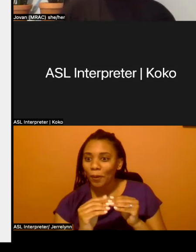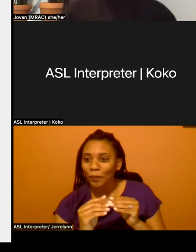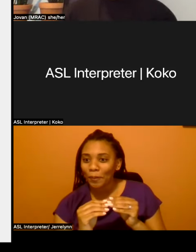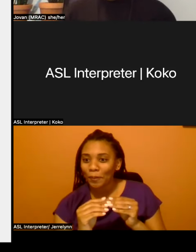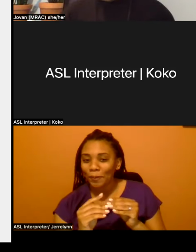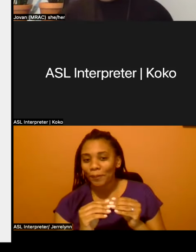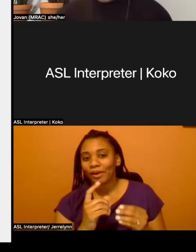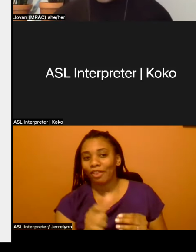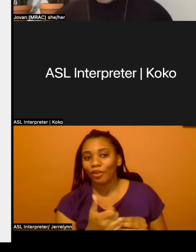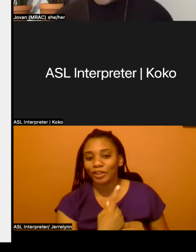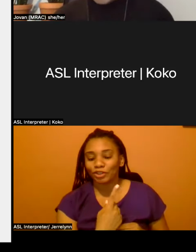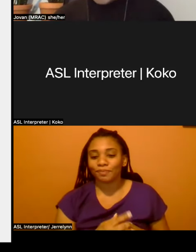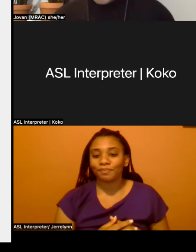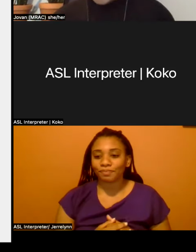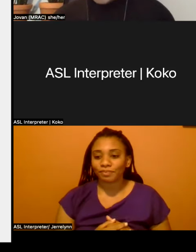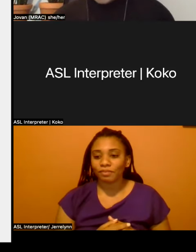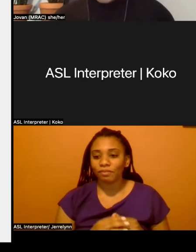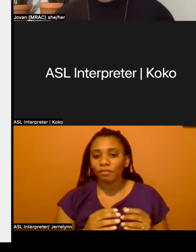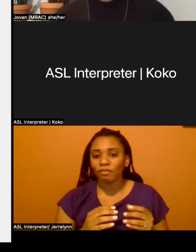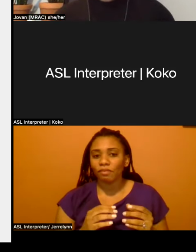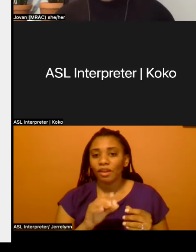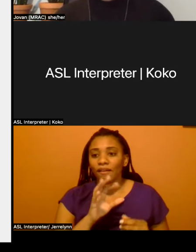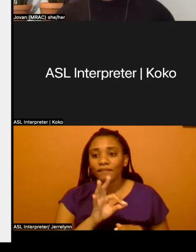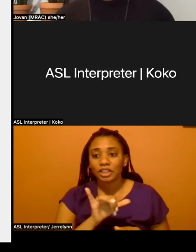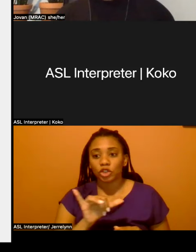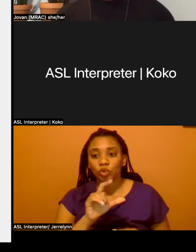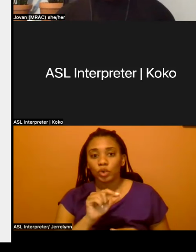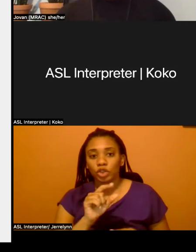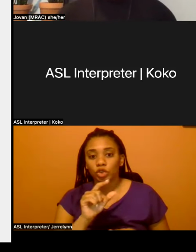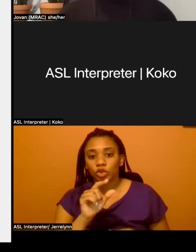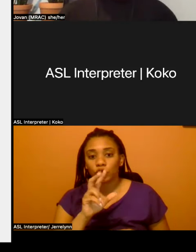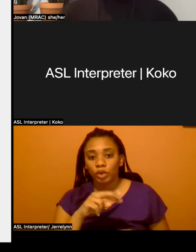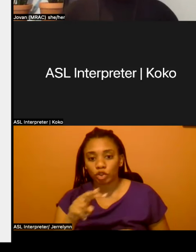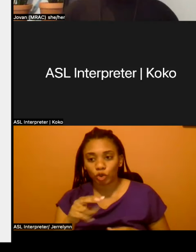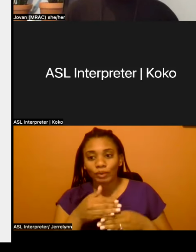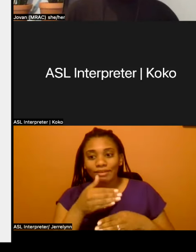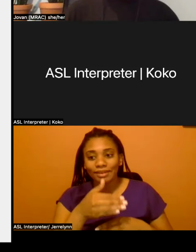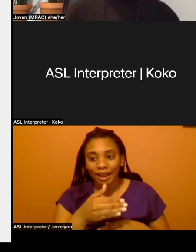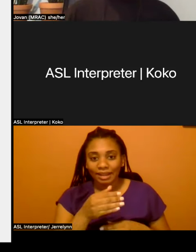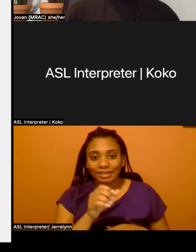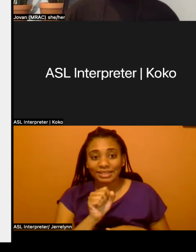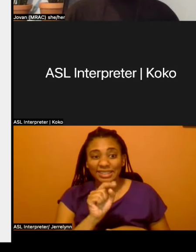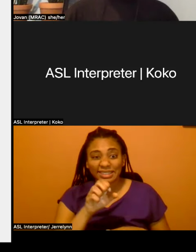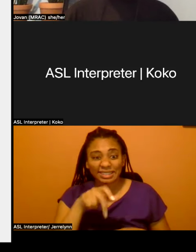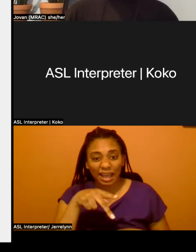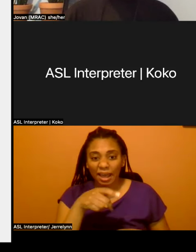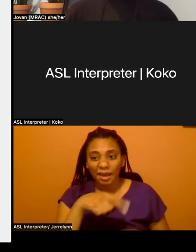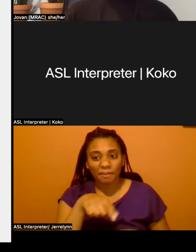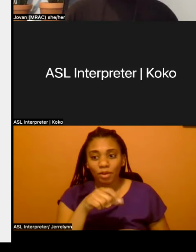[Mirella] And again, fiscal your 2021 Next Step. They weren't included in this, because we don't have their work samples.